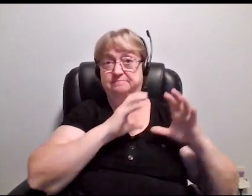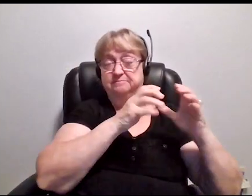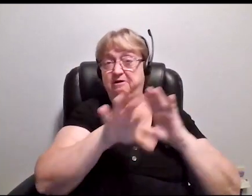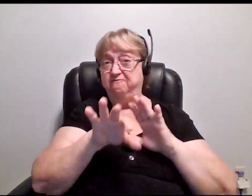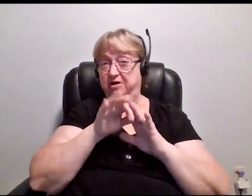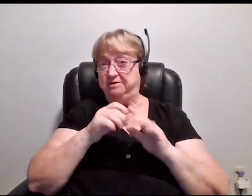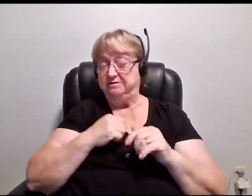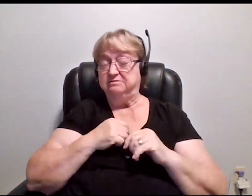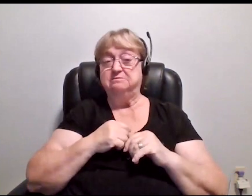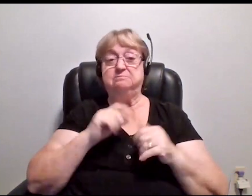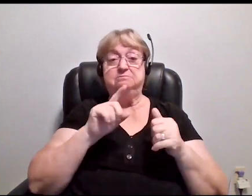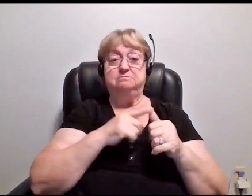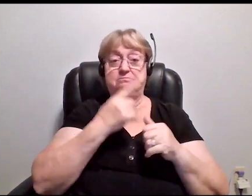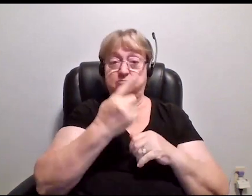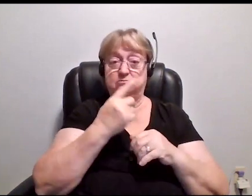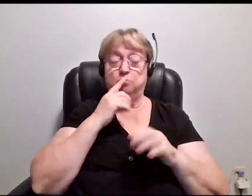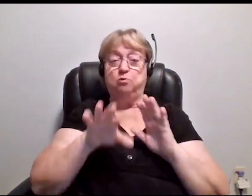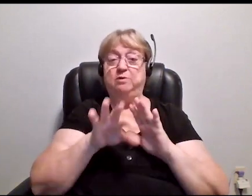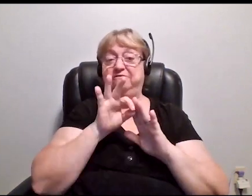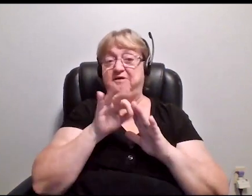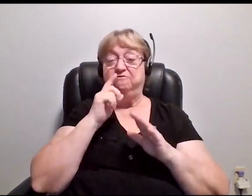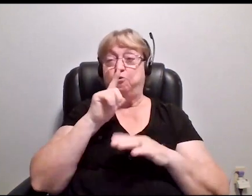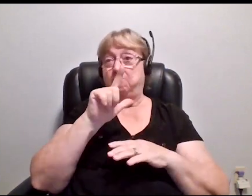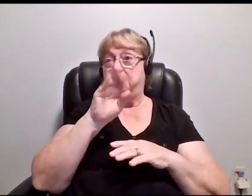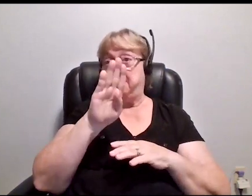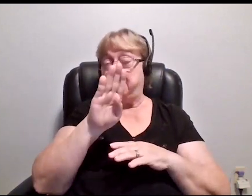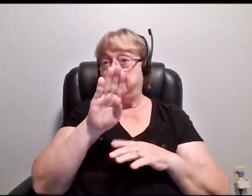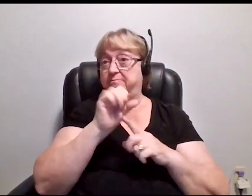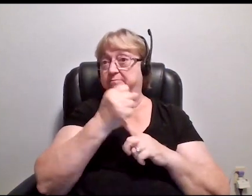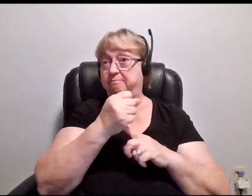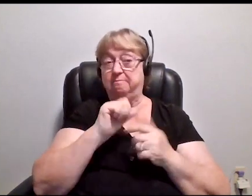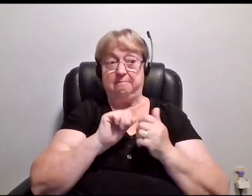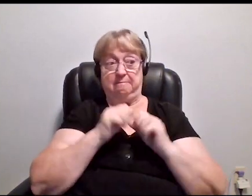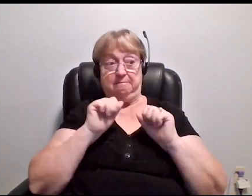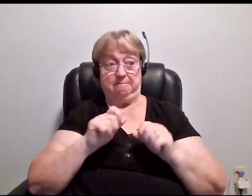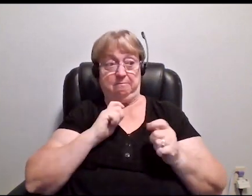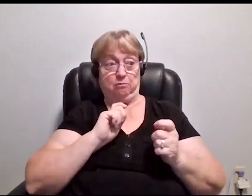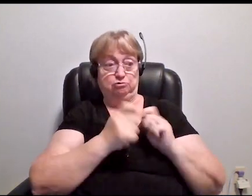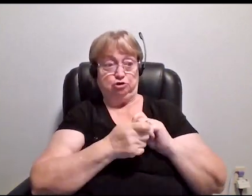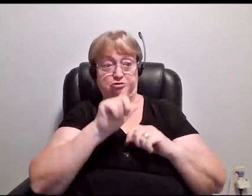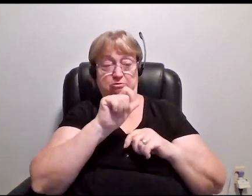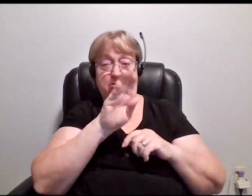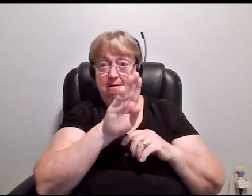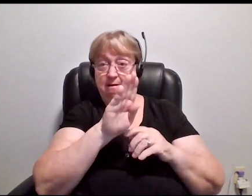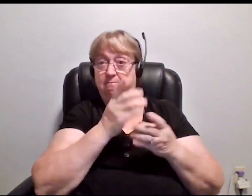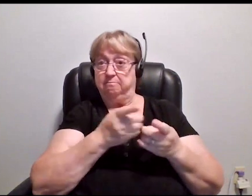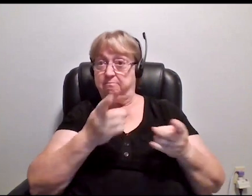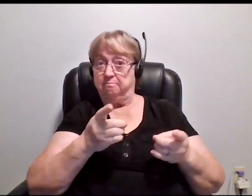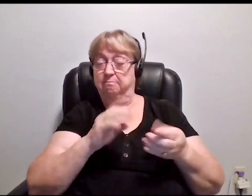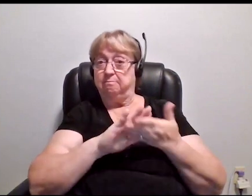Number one, we found findings for the laboratory setting and how we can change laboratory devices to be more accessible.